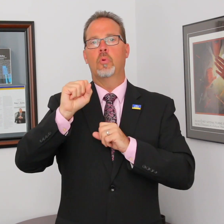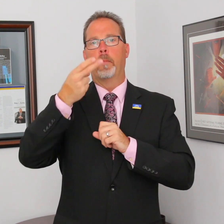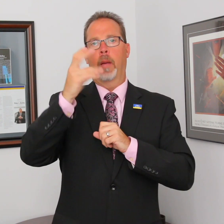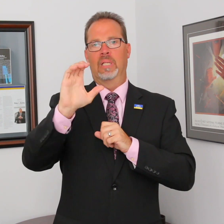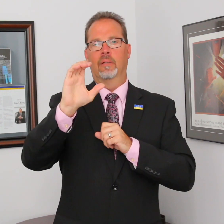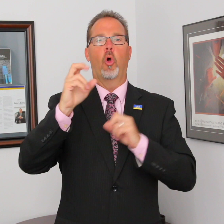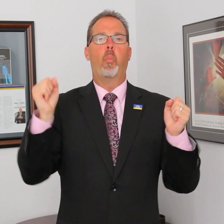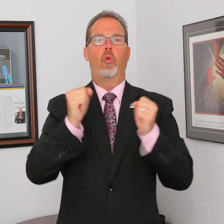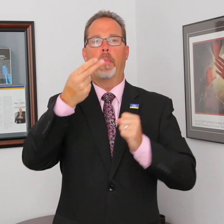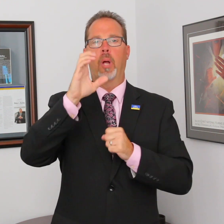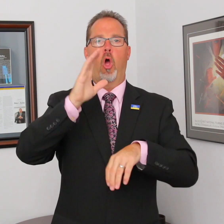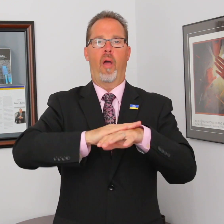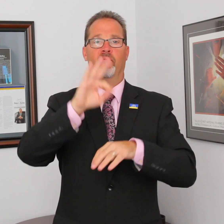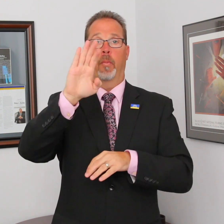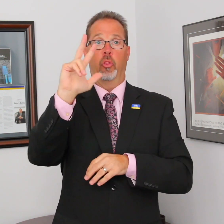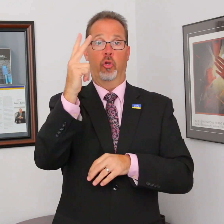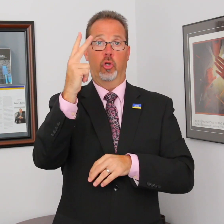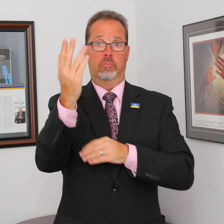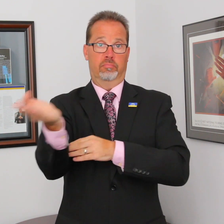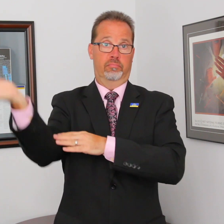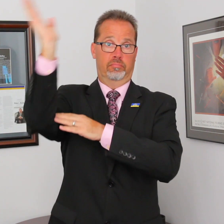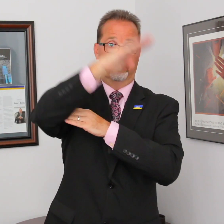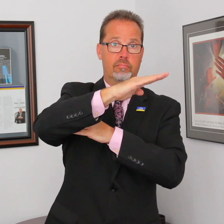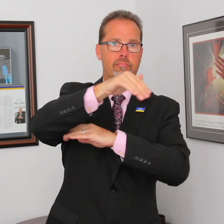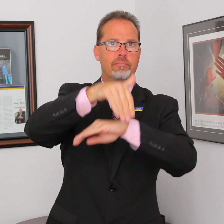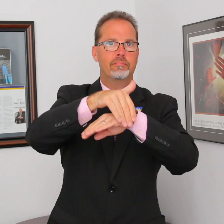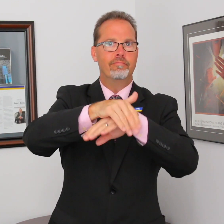I wanted to announce that PSD will have our winter homecoming on February 3rd